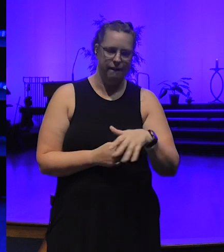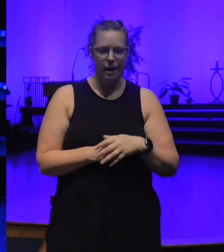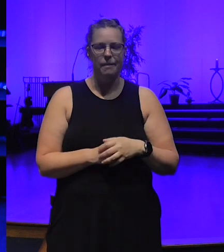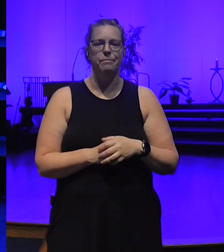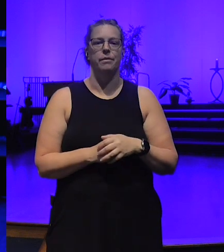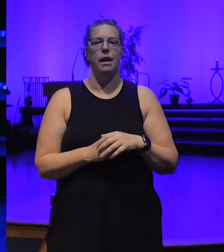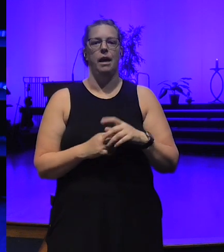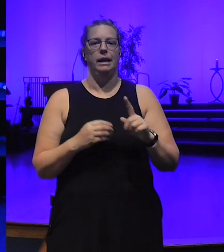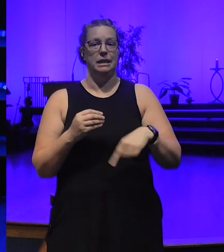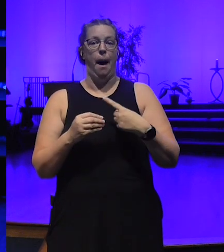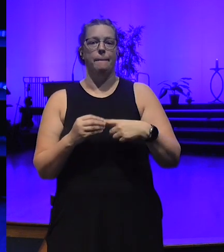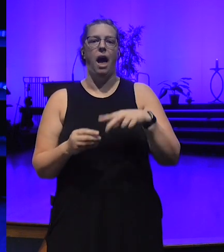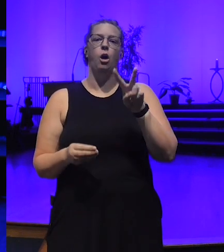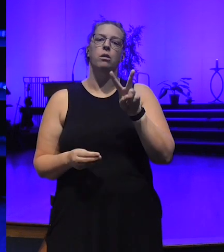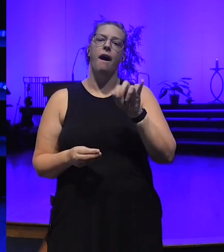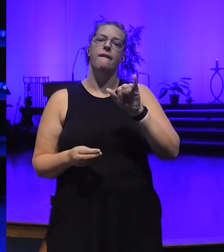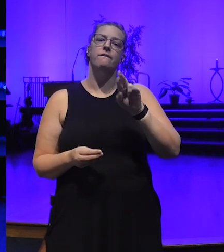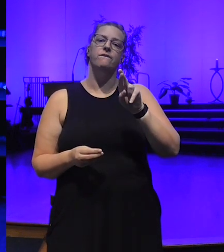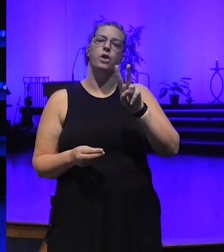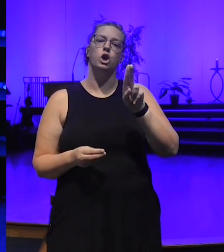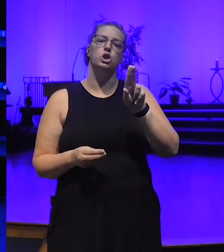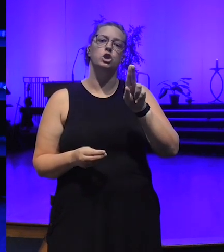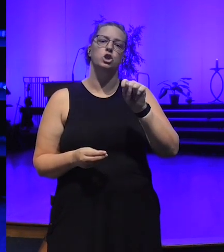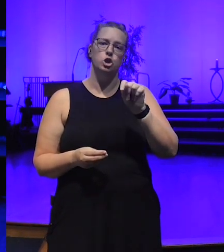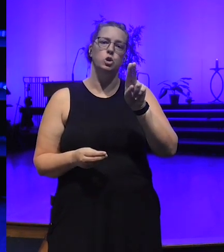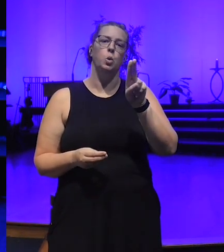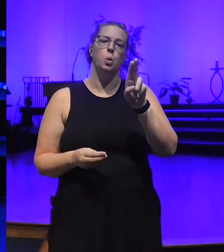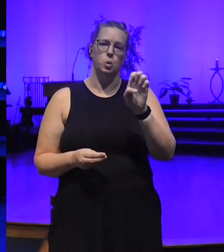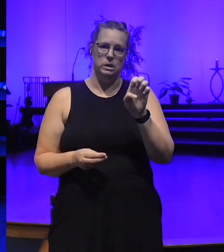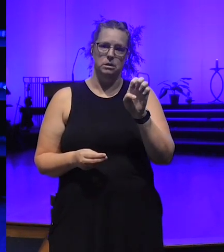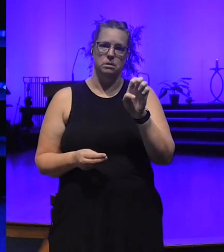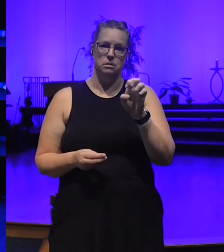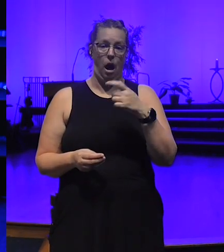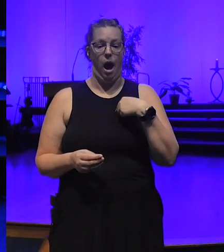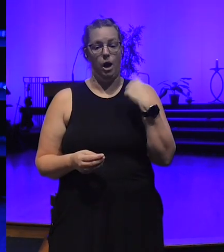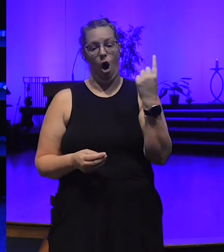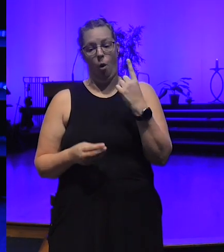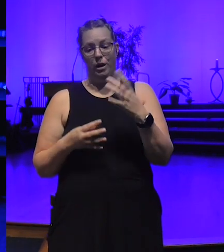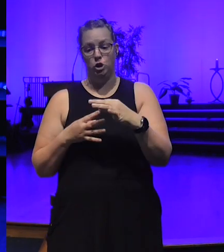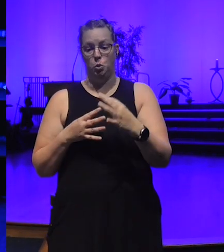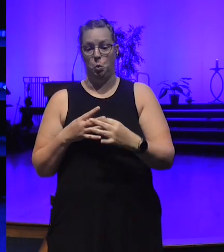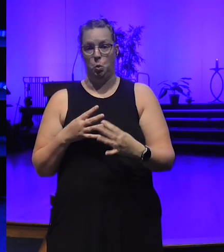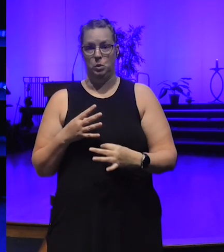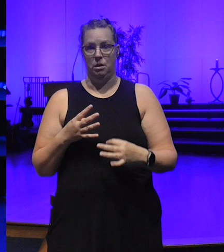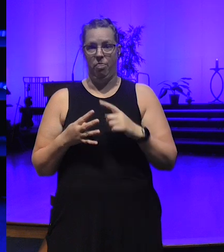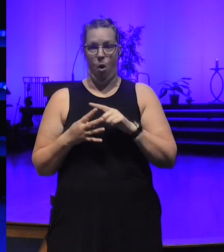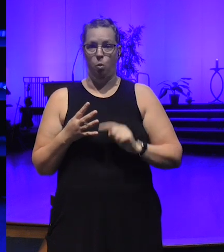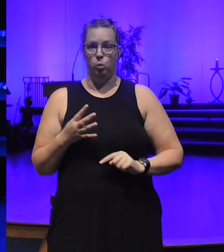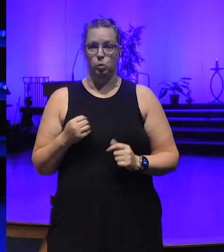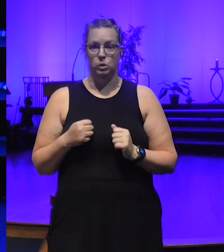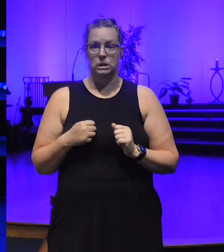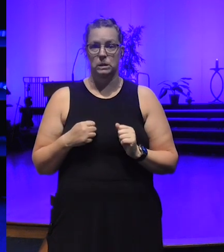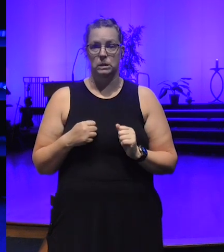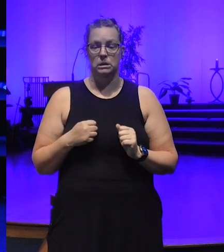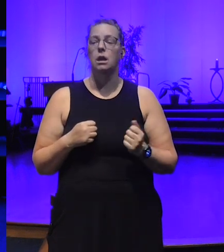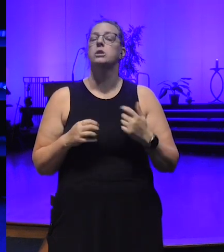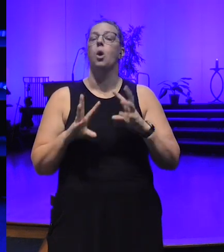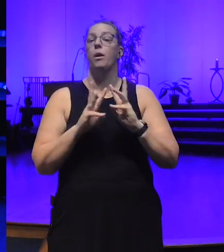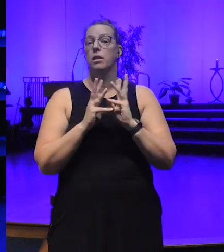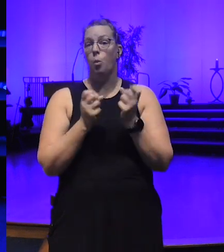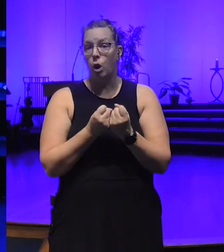virtues and for me I can always choose my virtues uh and in the workshop you choose four that you